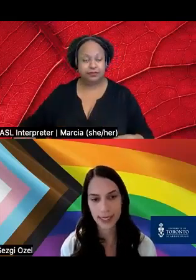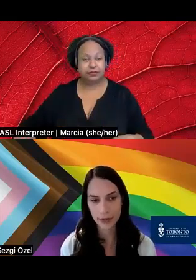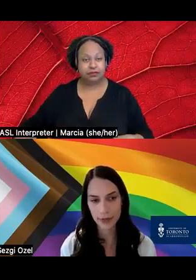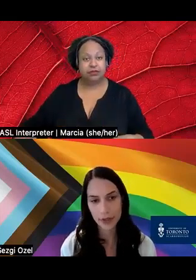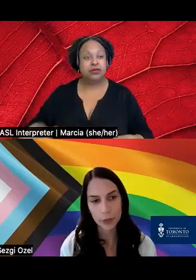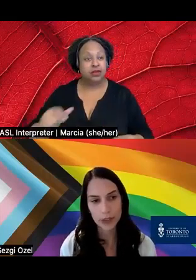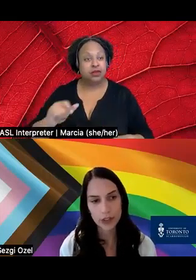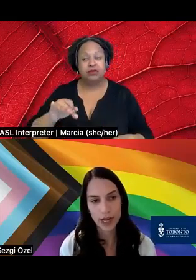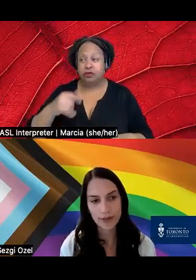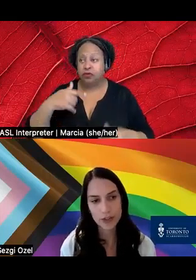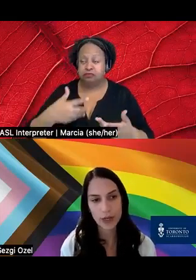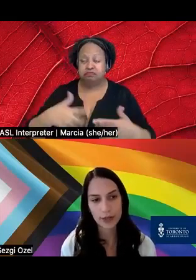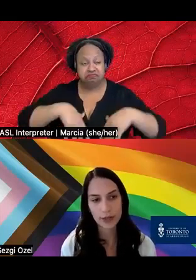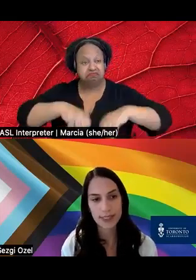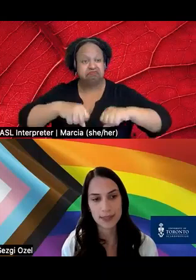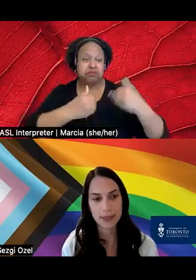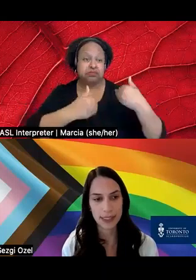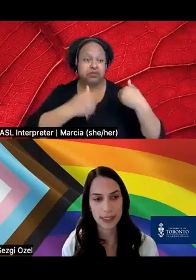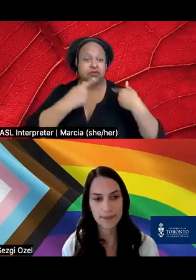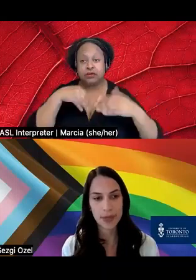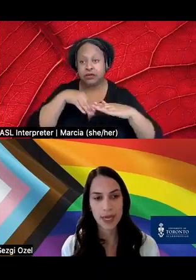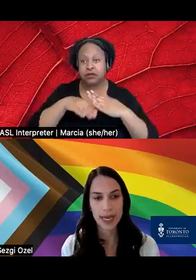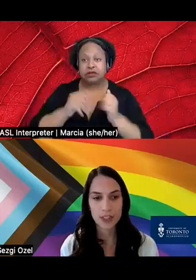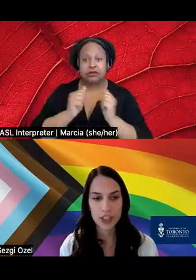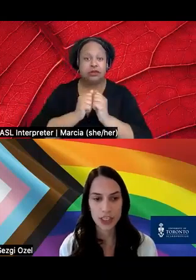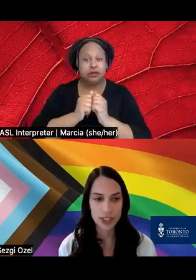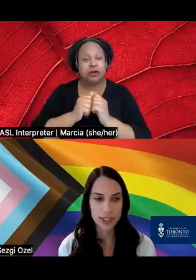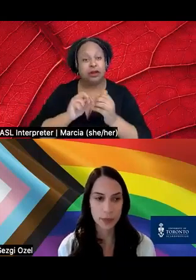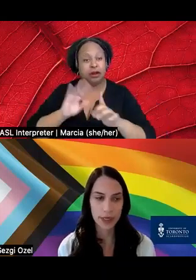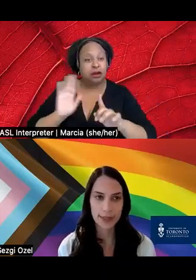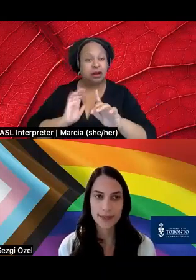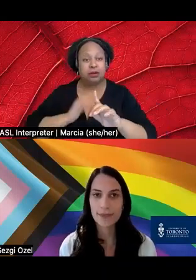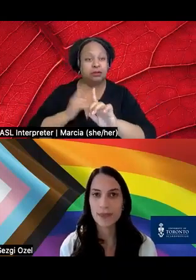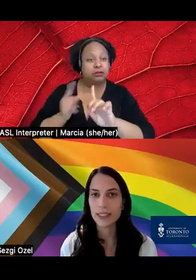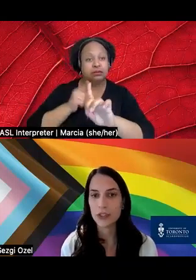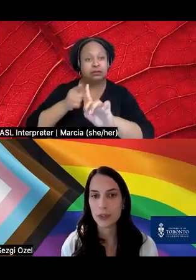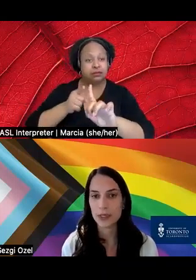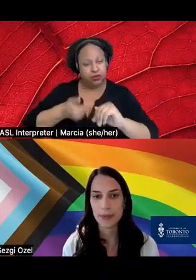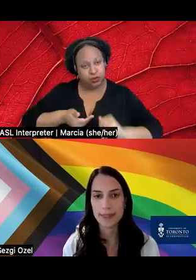we strive to welcome disability and the changes it brings into our space.